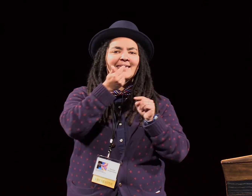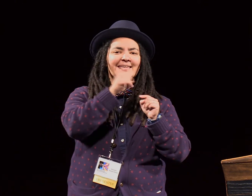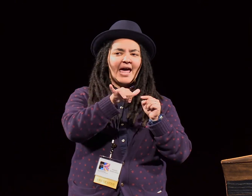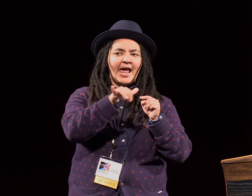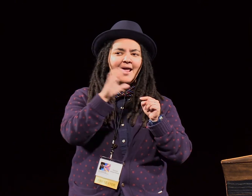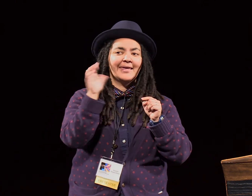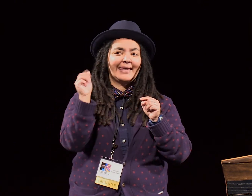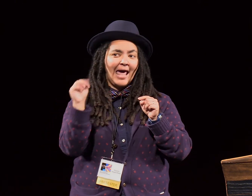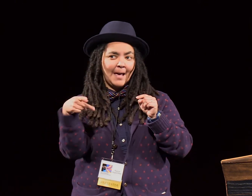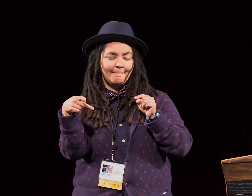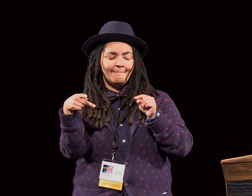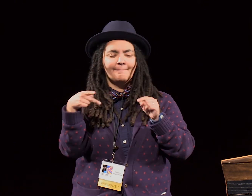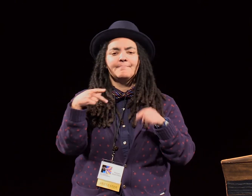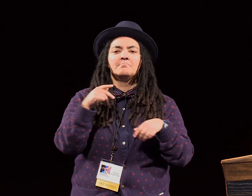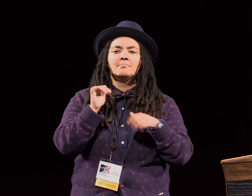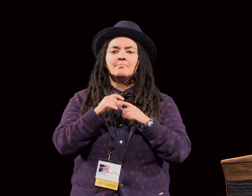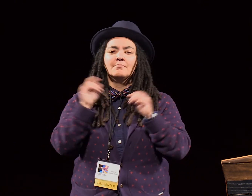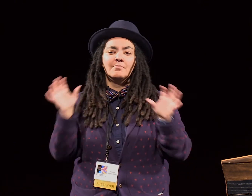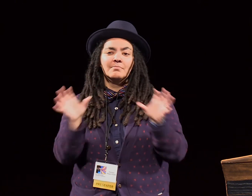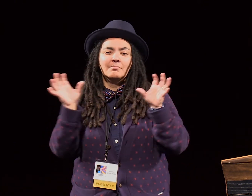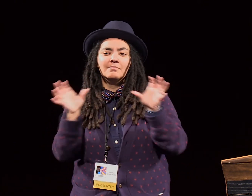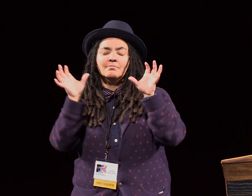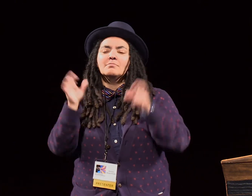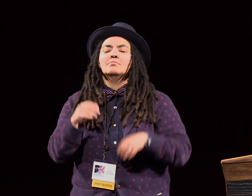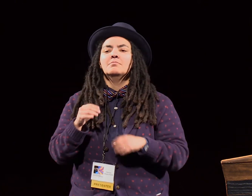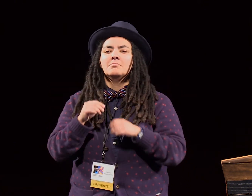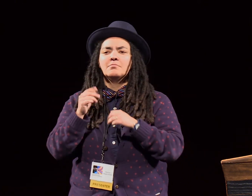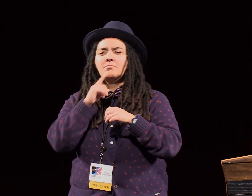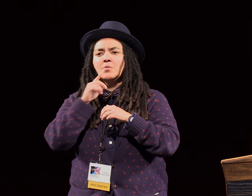It's from gay culture. Camp is a style.